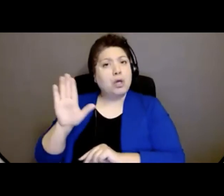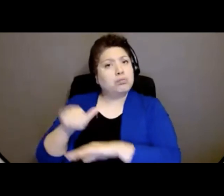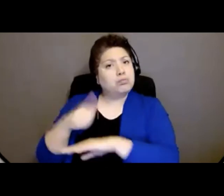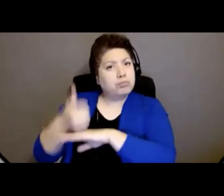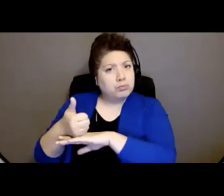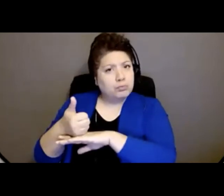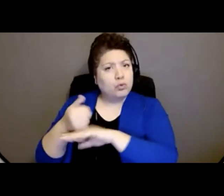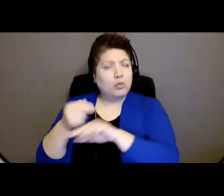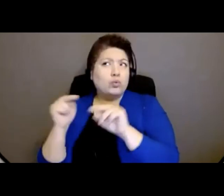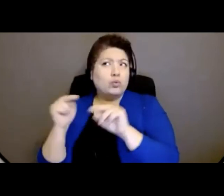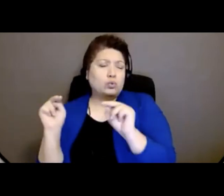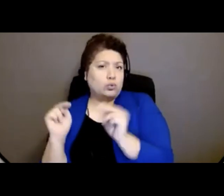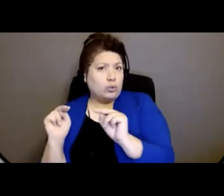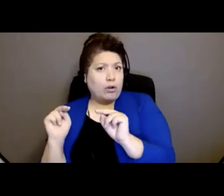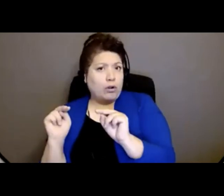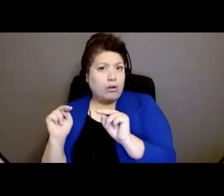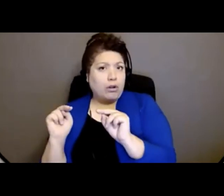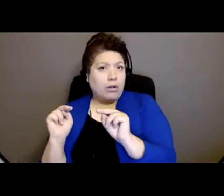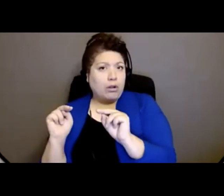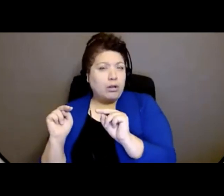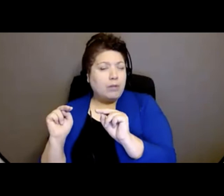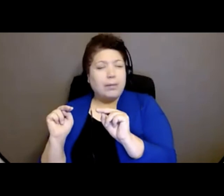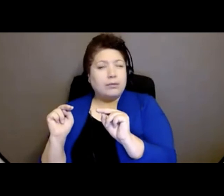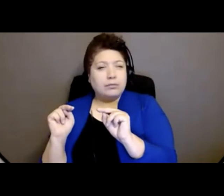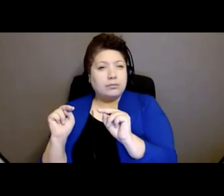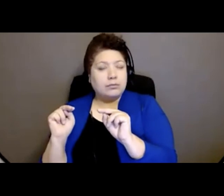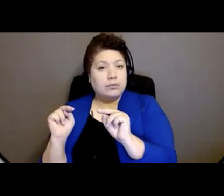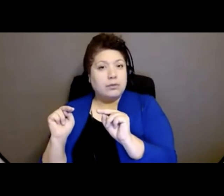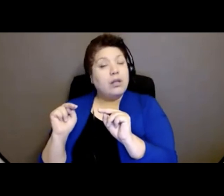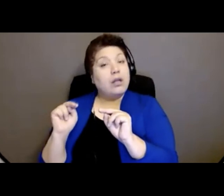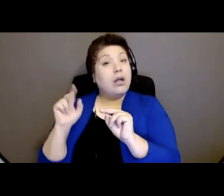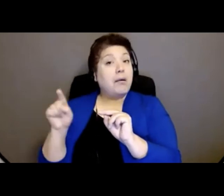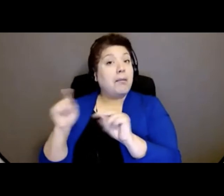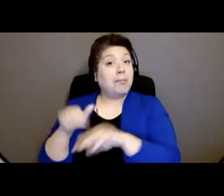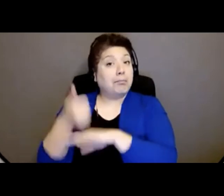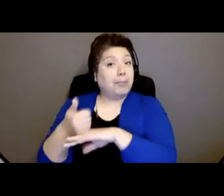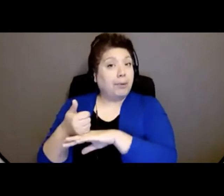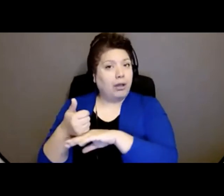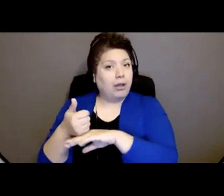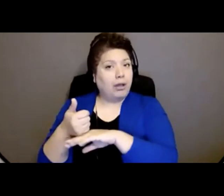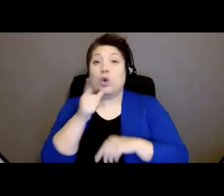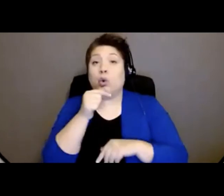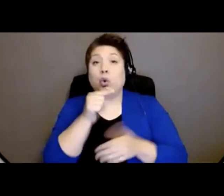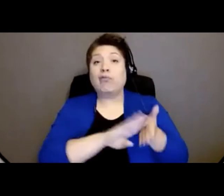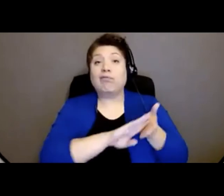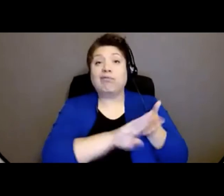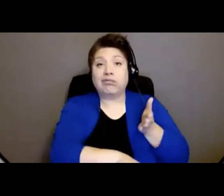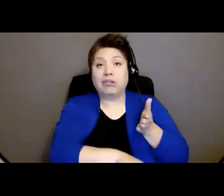THAT ACTUALLY HAS THE IMPACT OF SINGLING OUT A PARTICULAR PERSON OR A PARTICULAR GROUP OF PERSONS